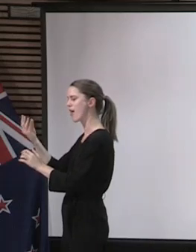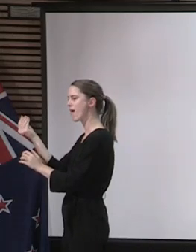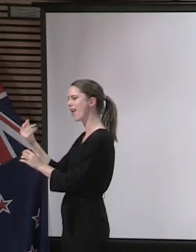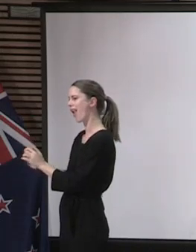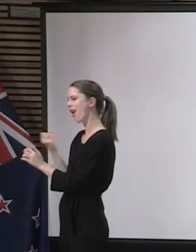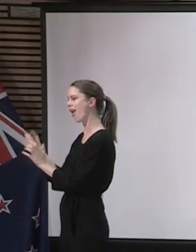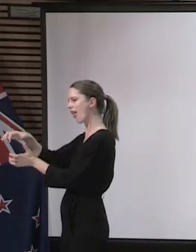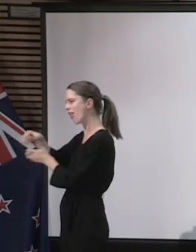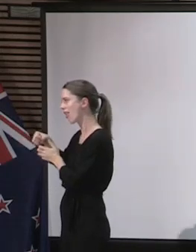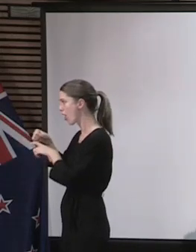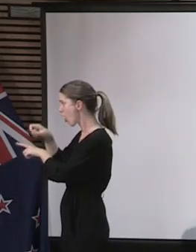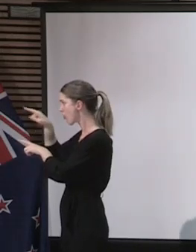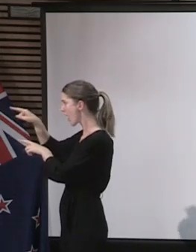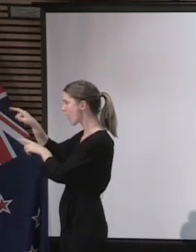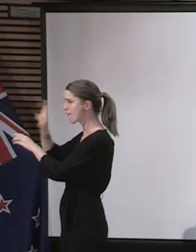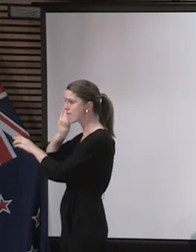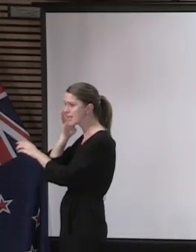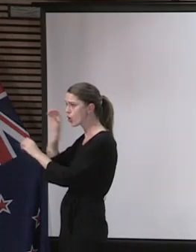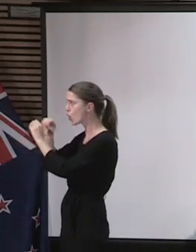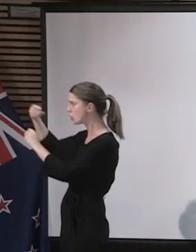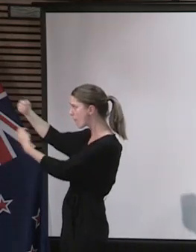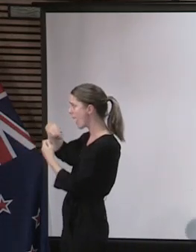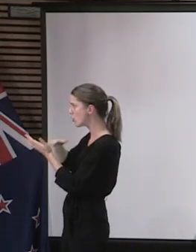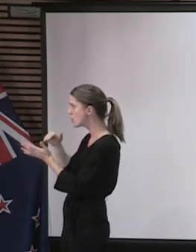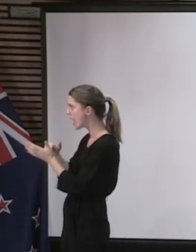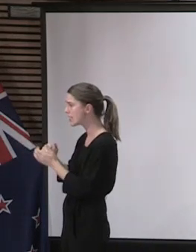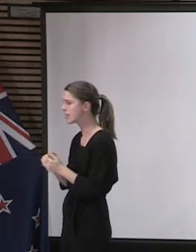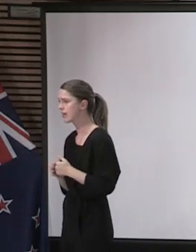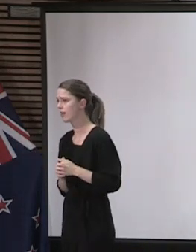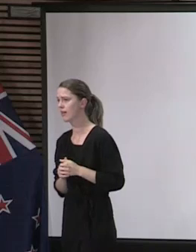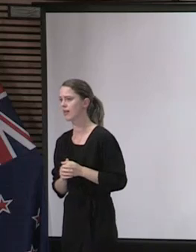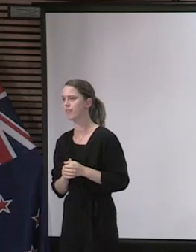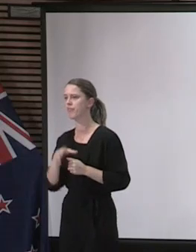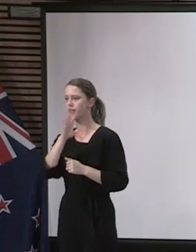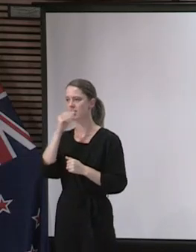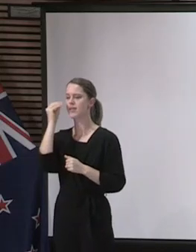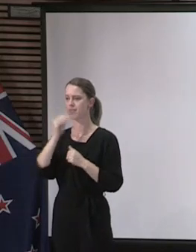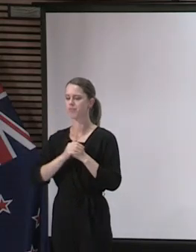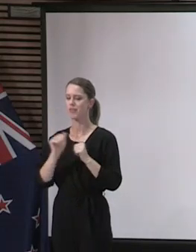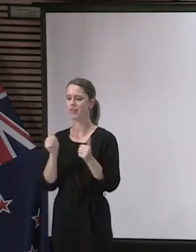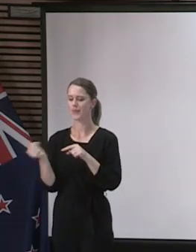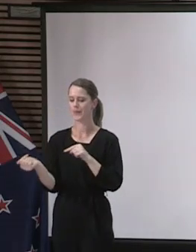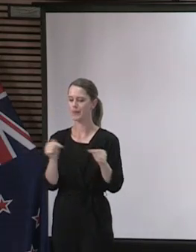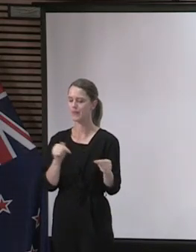Facebook is picking up revenue. Should the tech giants be paying dividend of that?